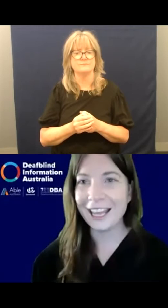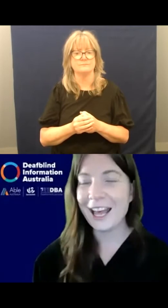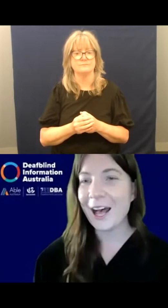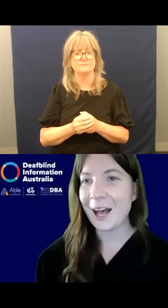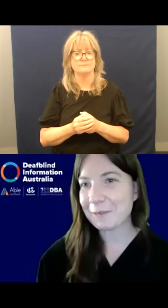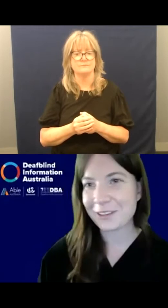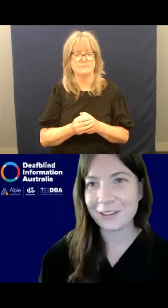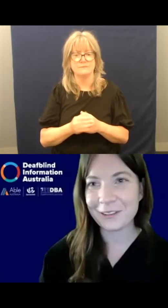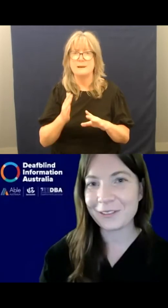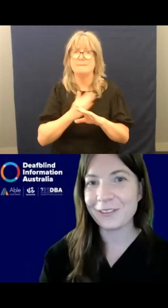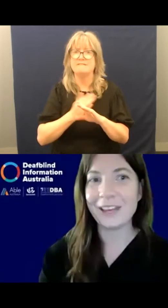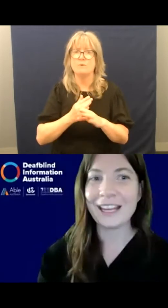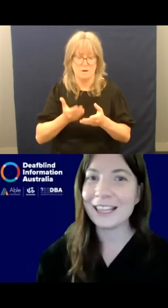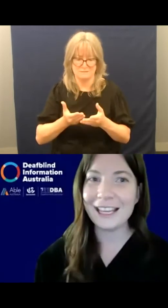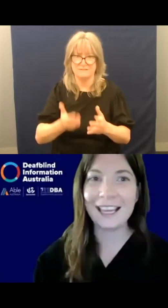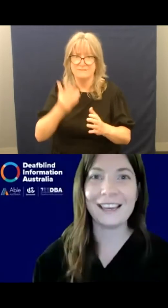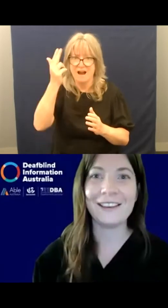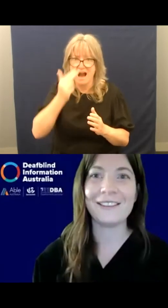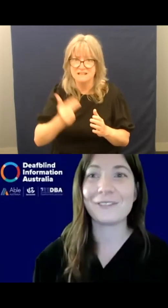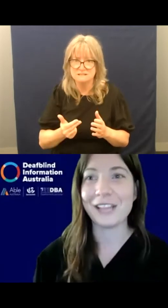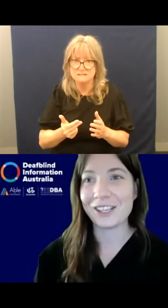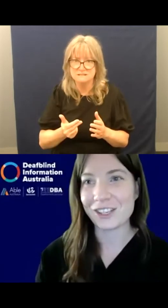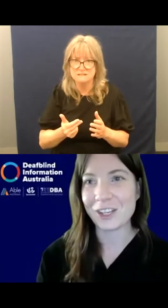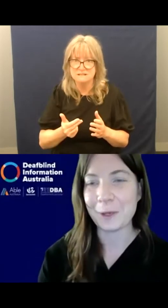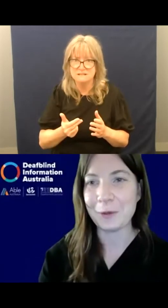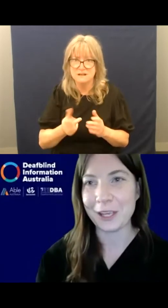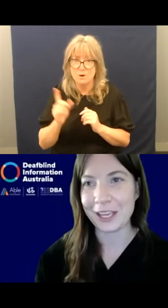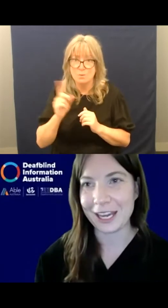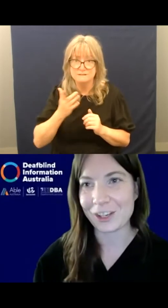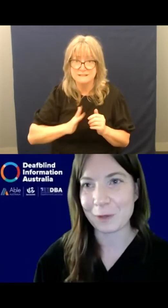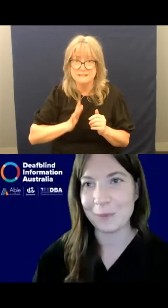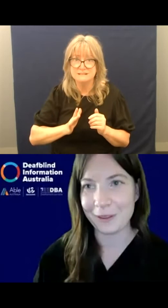art materials or anything, is relationship and building a connection with the person.